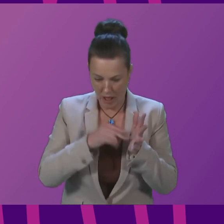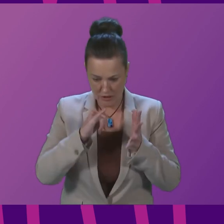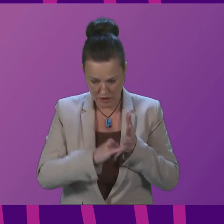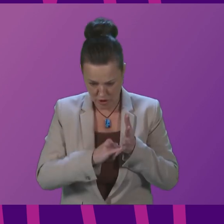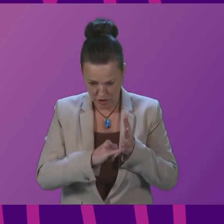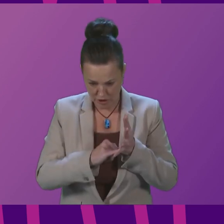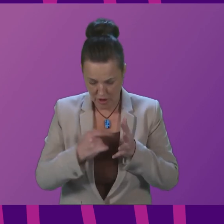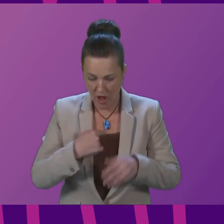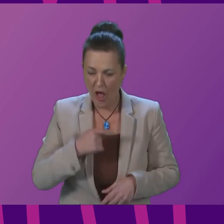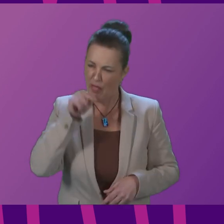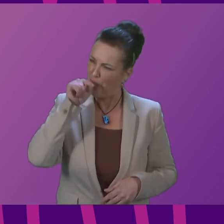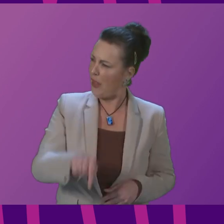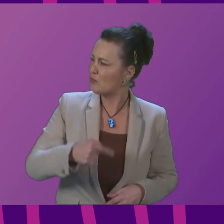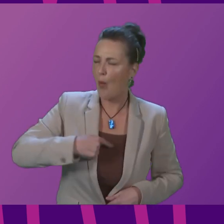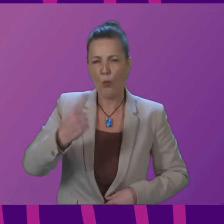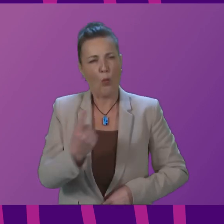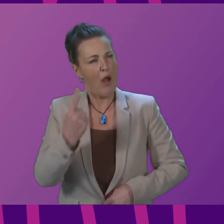“one of the achievements we are most proud of”.